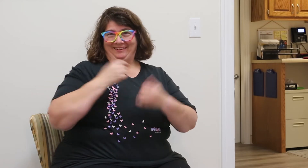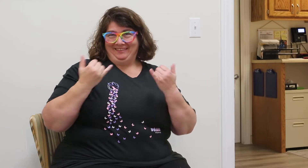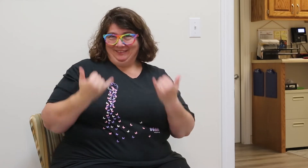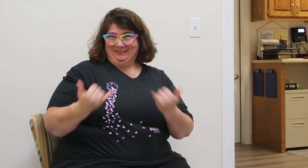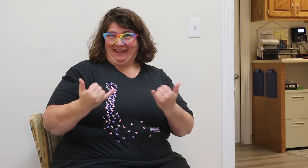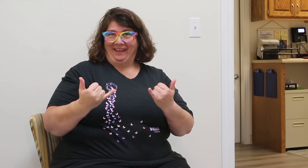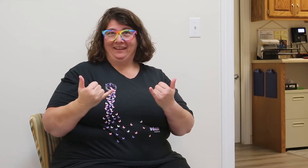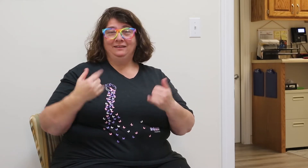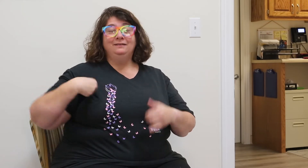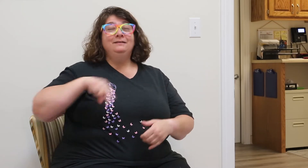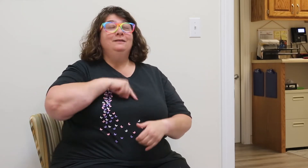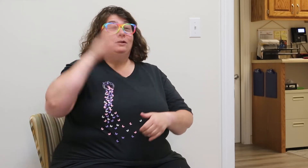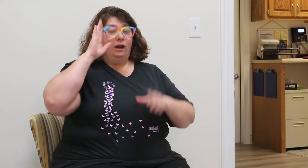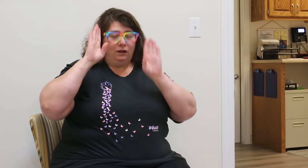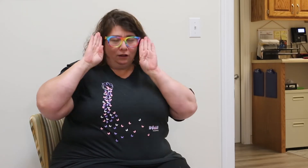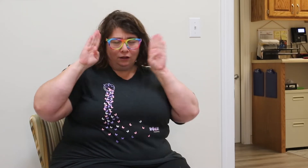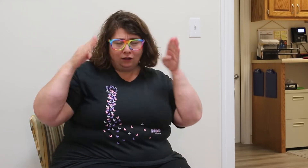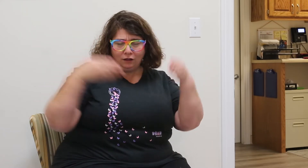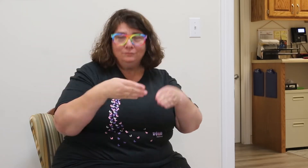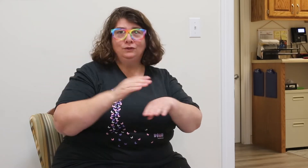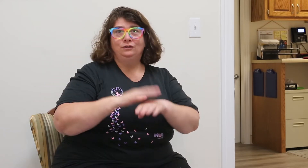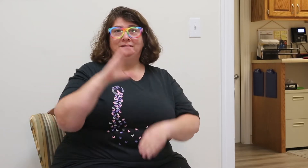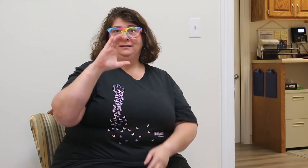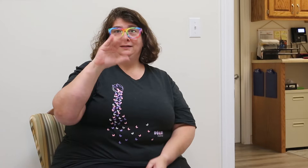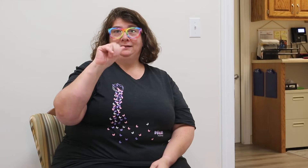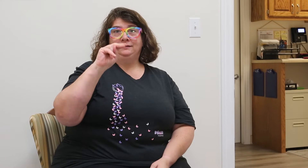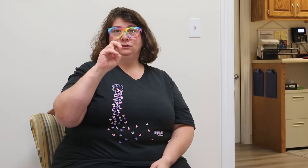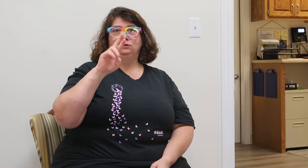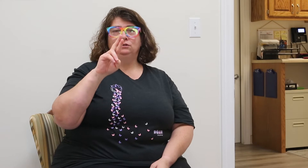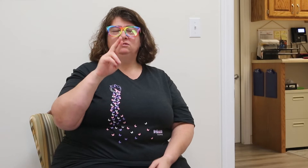Today, we will be focusing on skin cancer,